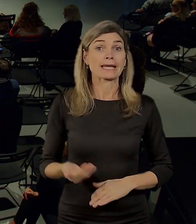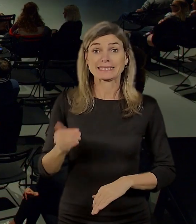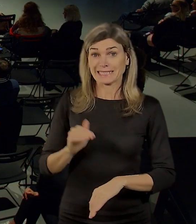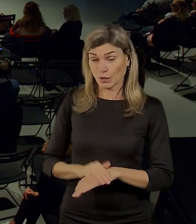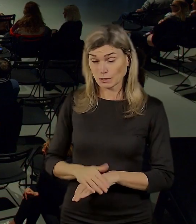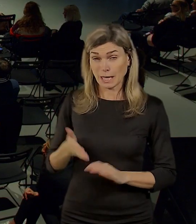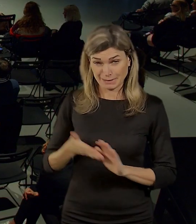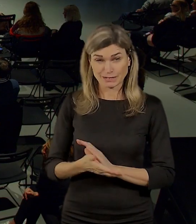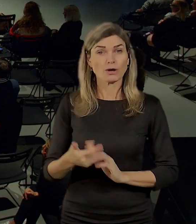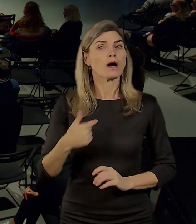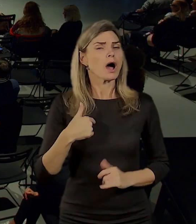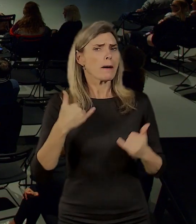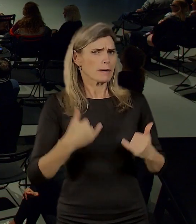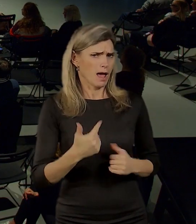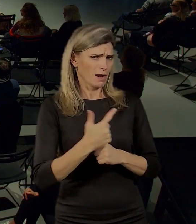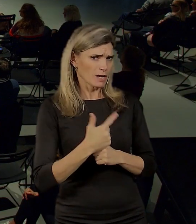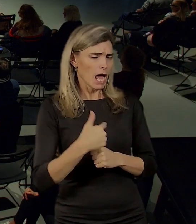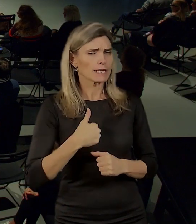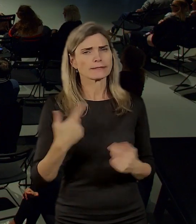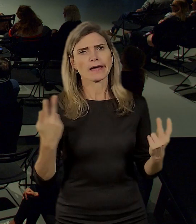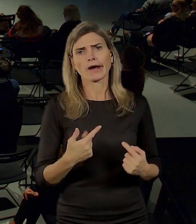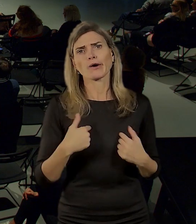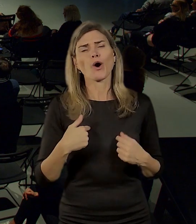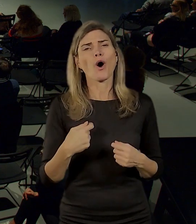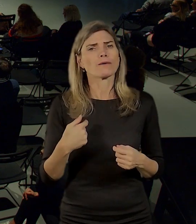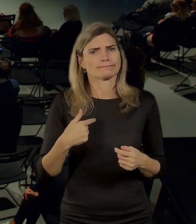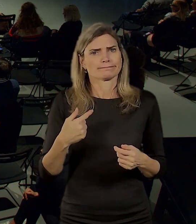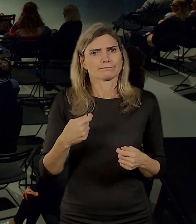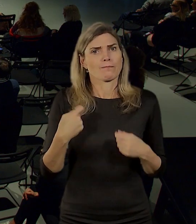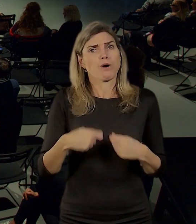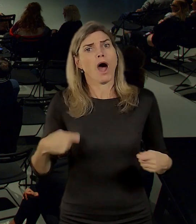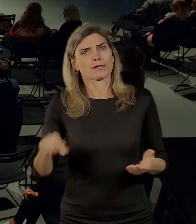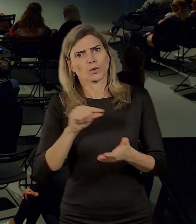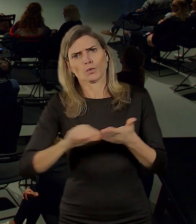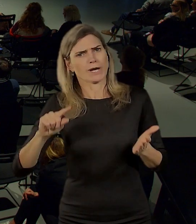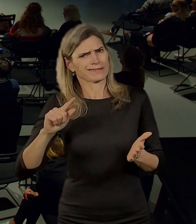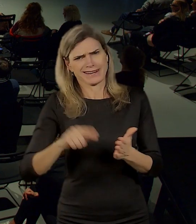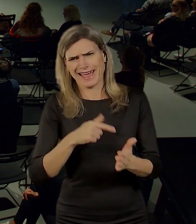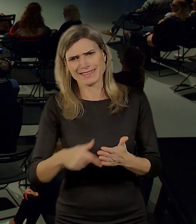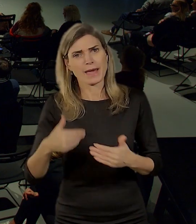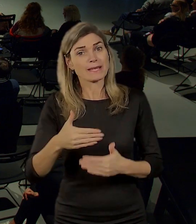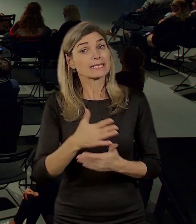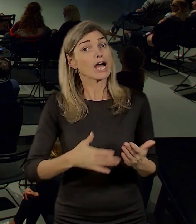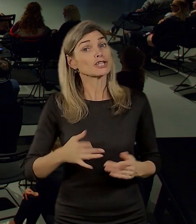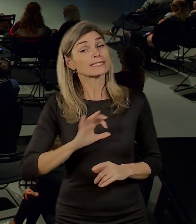with the capital city of Prague on this. We have one house on Modřanská Street, there is Modřanská 4, where de facto social apartments